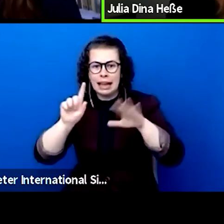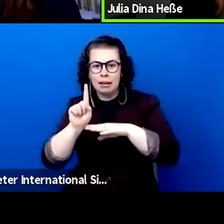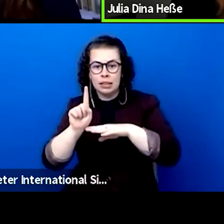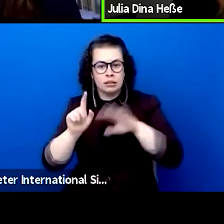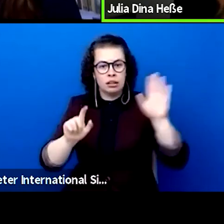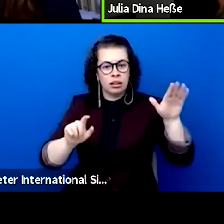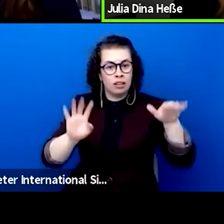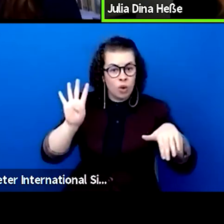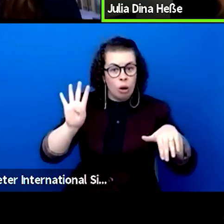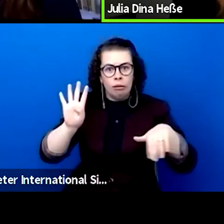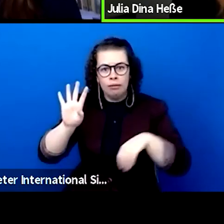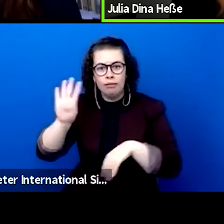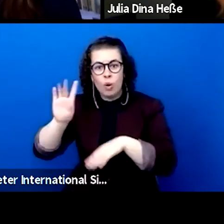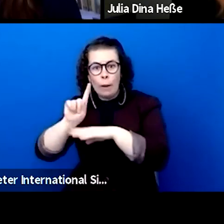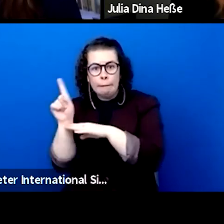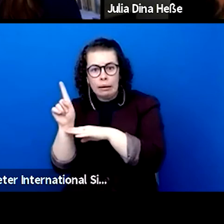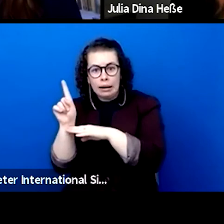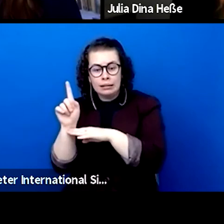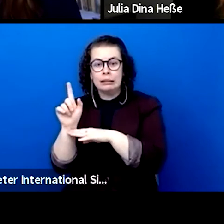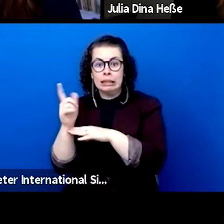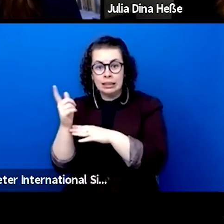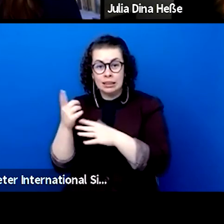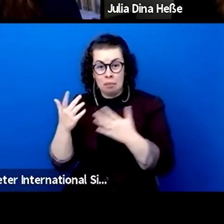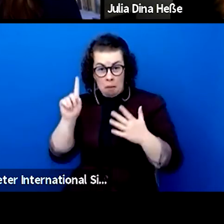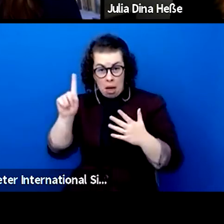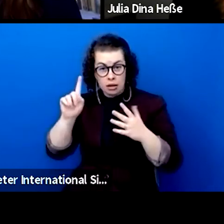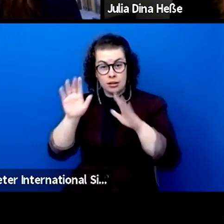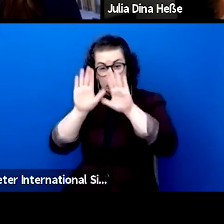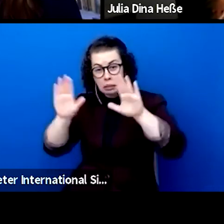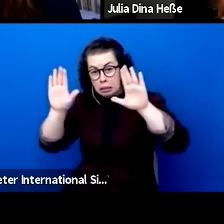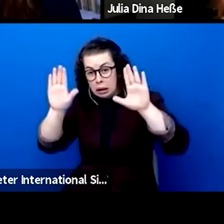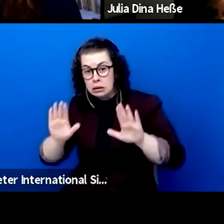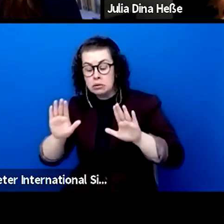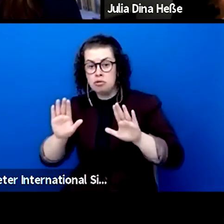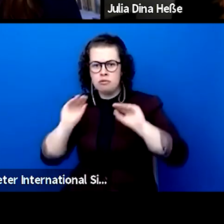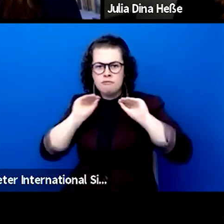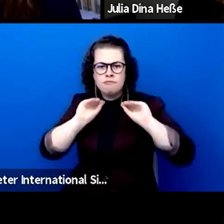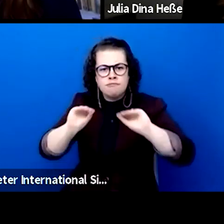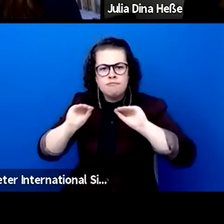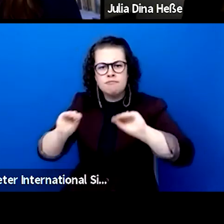educational system in the theatres and how it, how this could be diverse and inclusive. It's a